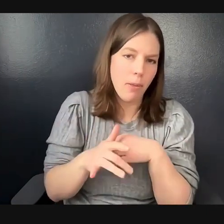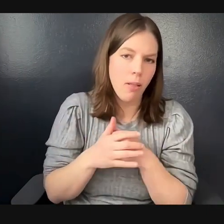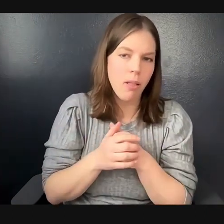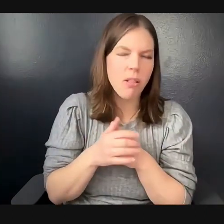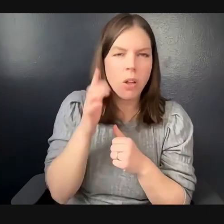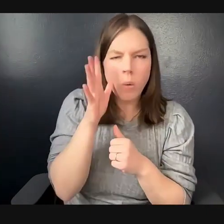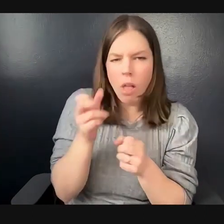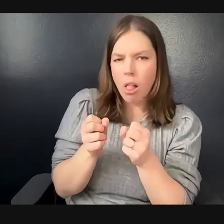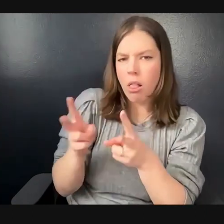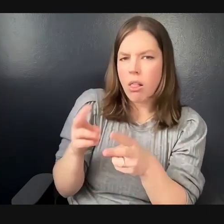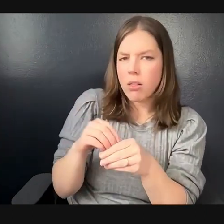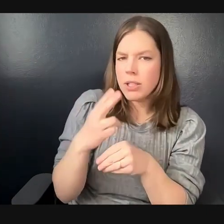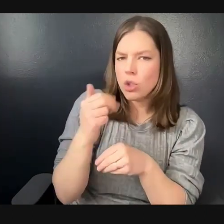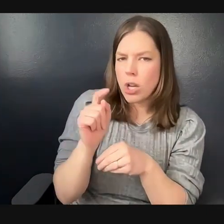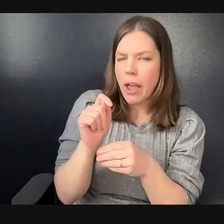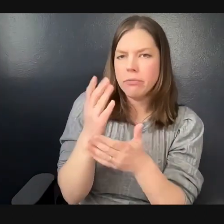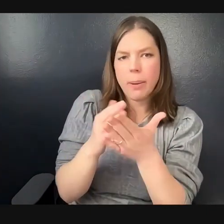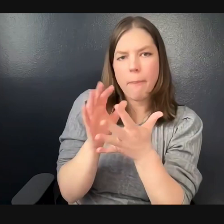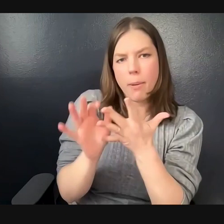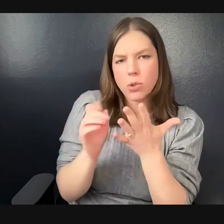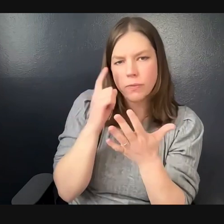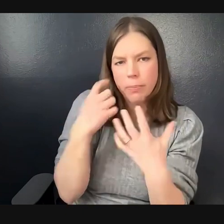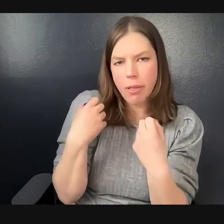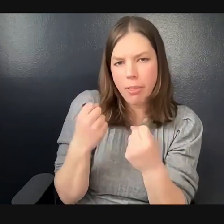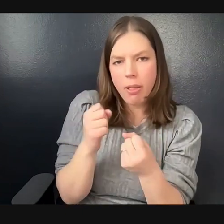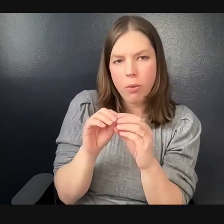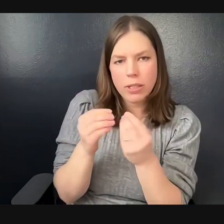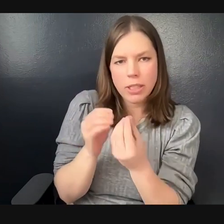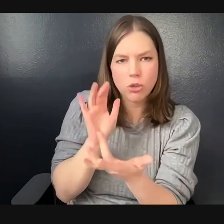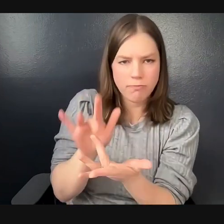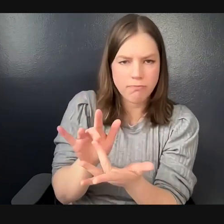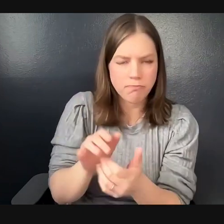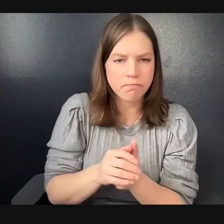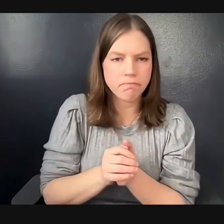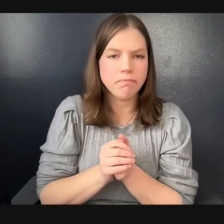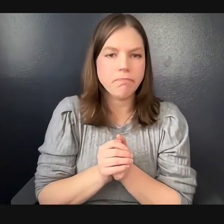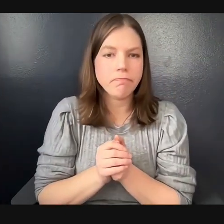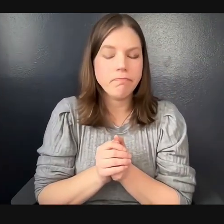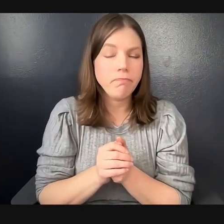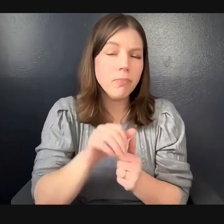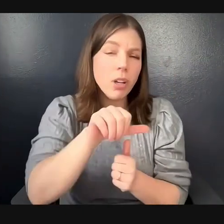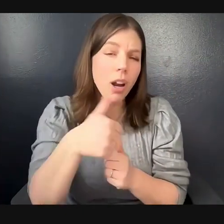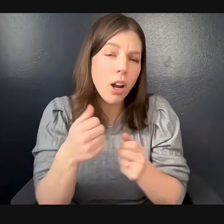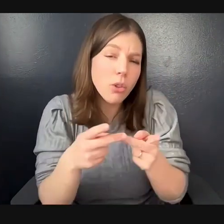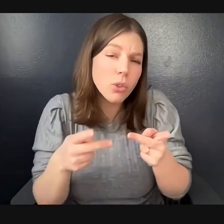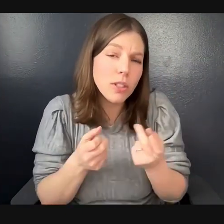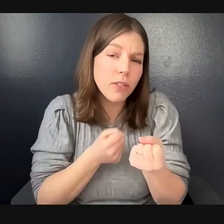There are some mental health organizations that we've listed here on the slide. And we'll also add a link that you can reach out to.